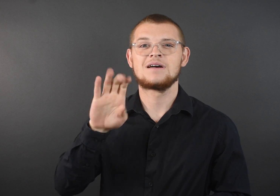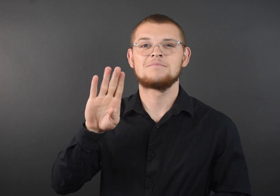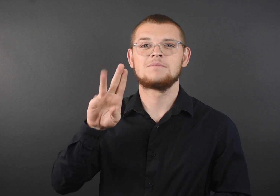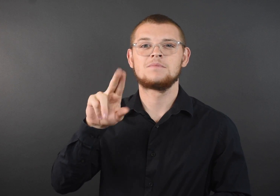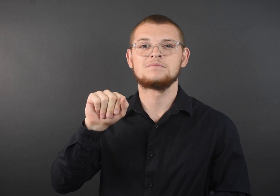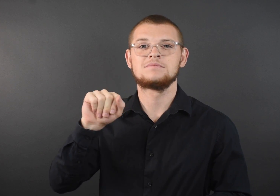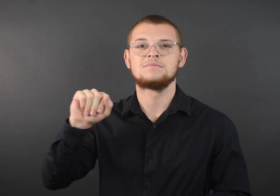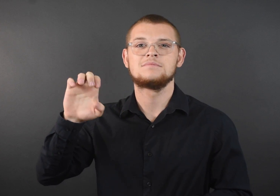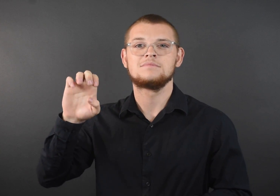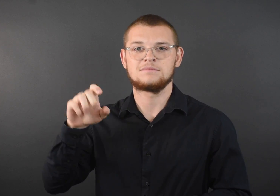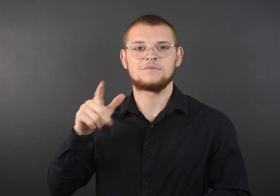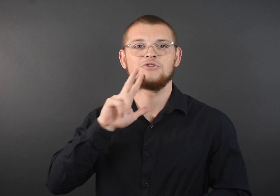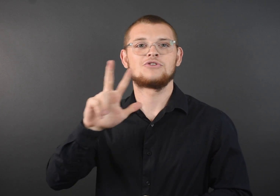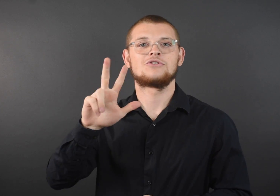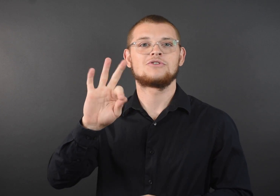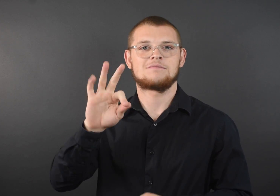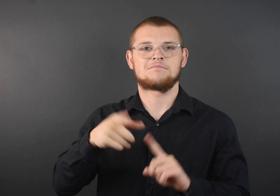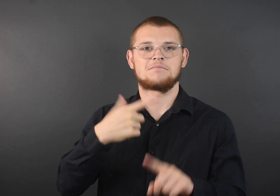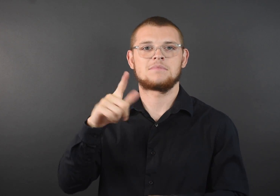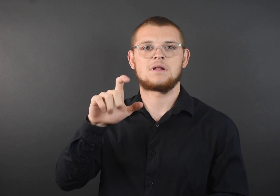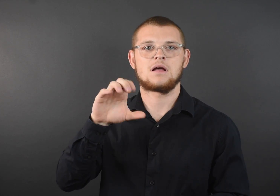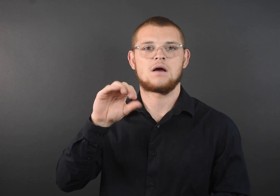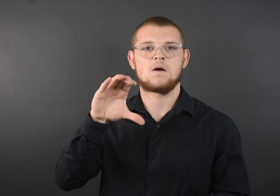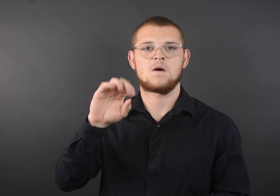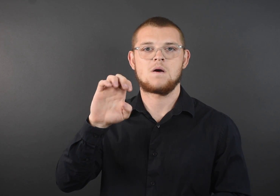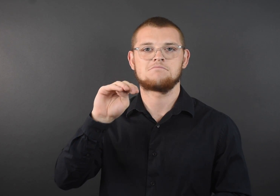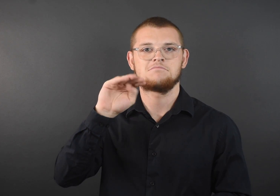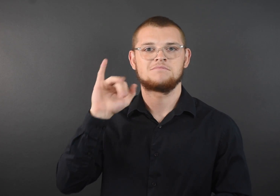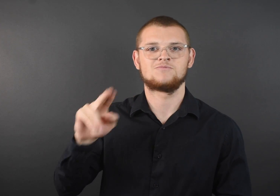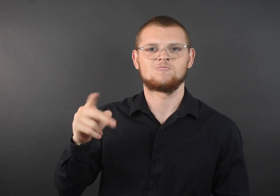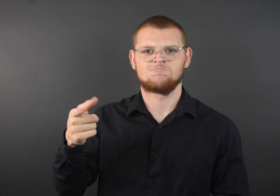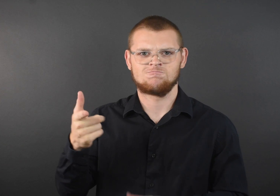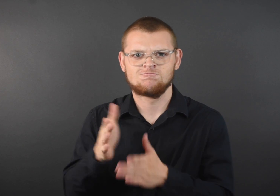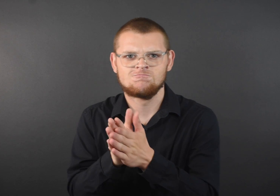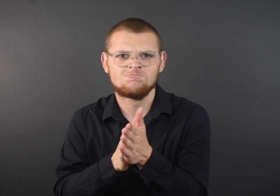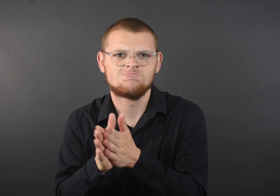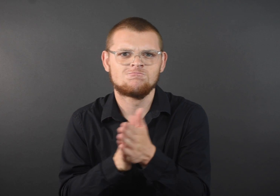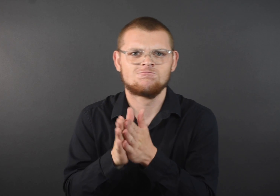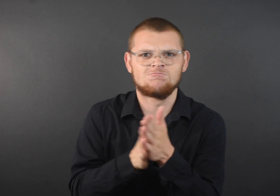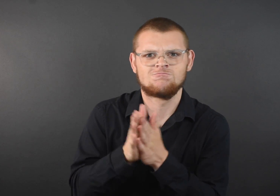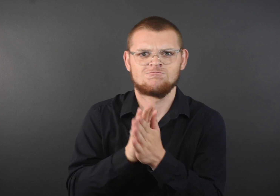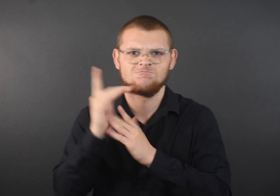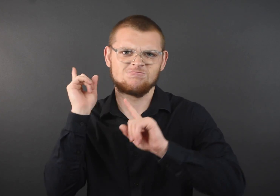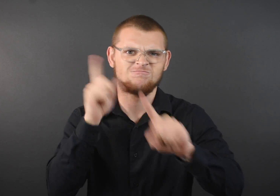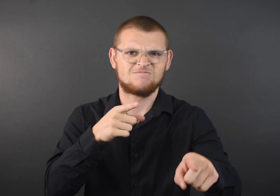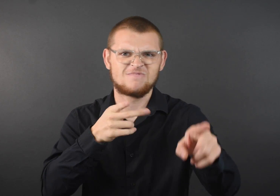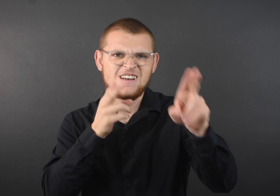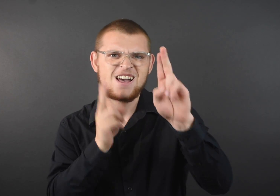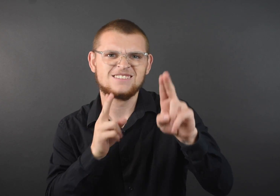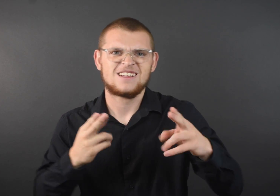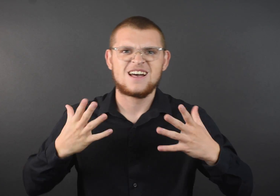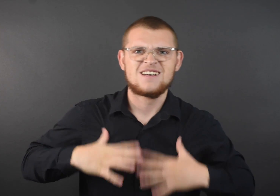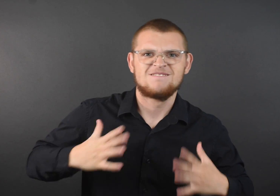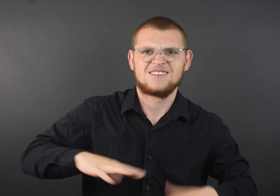Similarly, Jake Busse, 39, of Glencoe, Minn., is eager to finally visit the hunting and